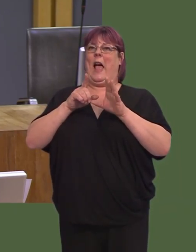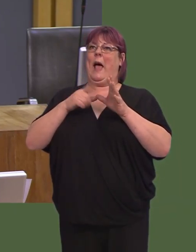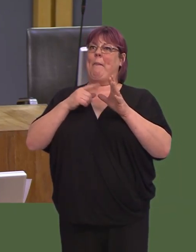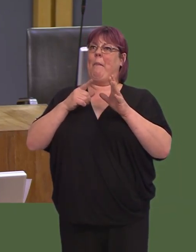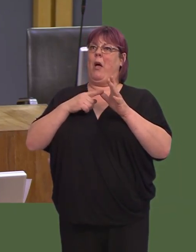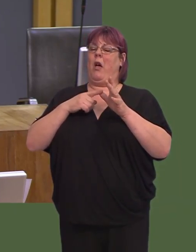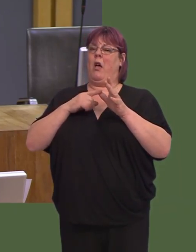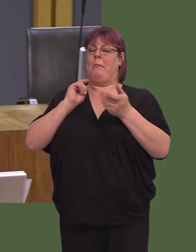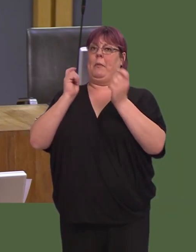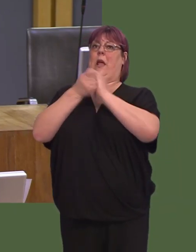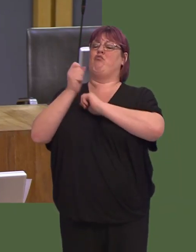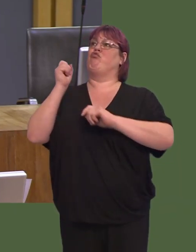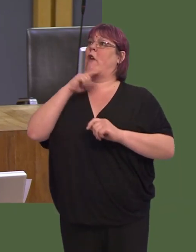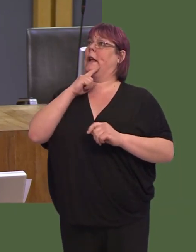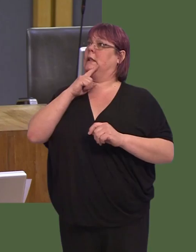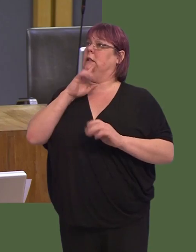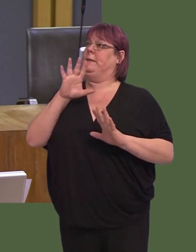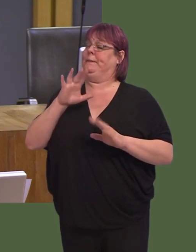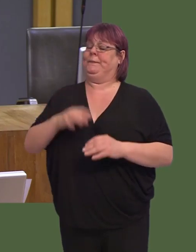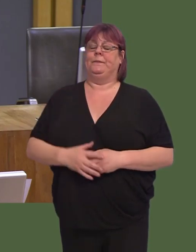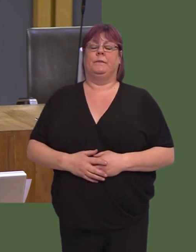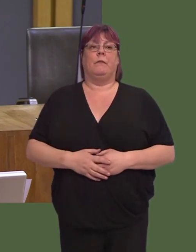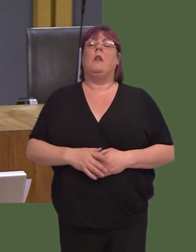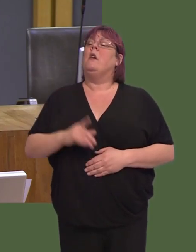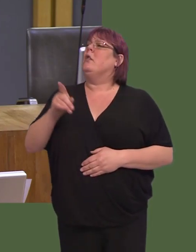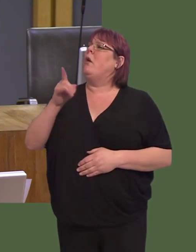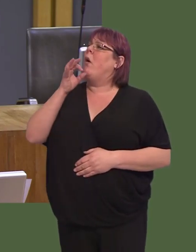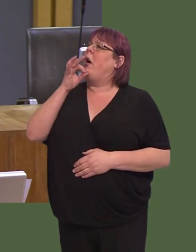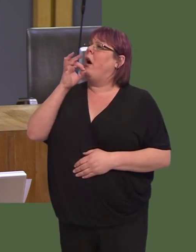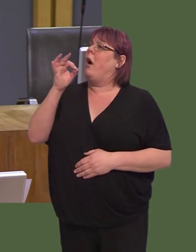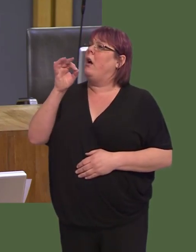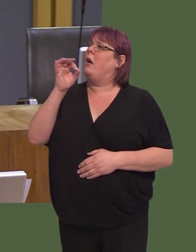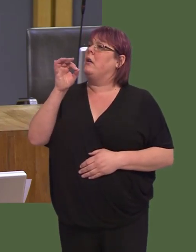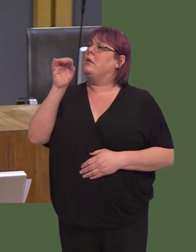So, would the Welsh Government consider revisiting the questions asked by call handlers, not